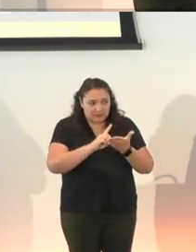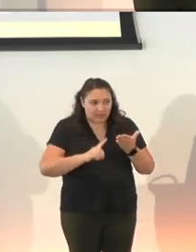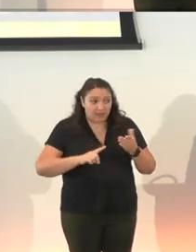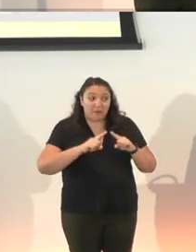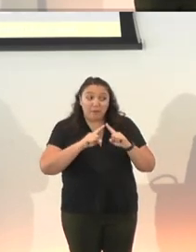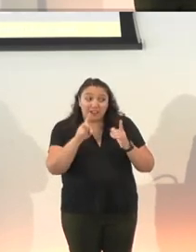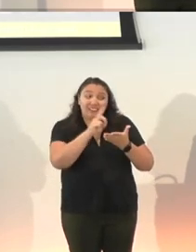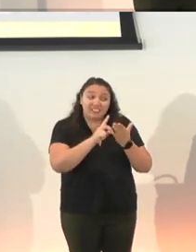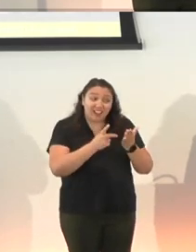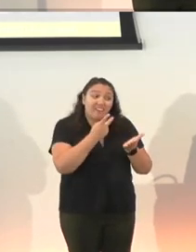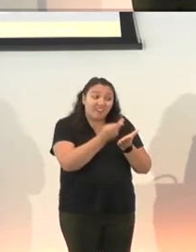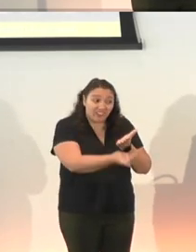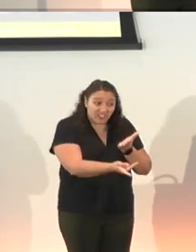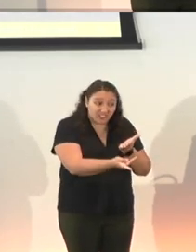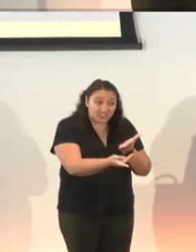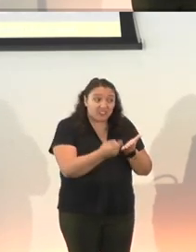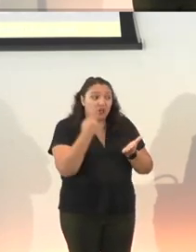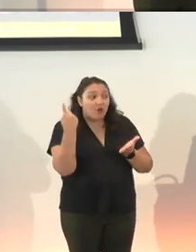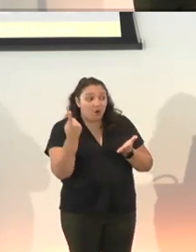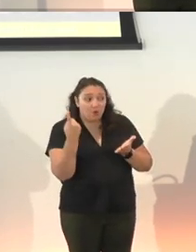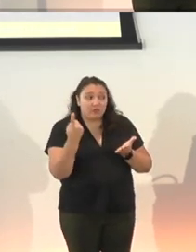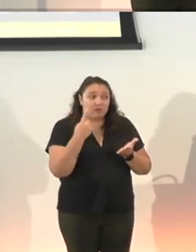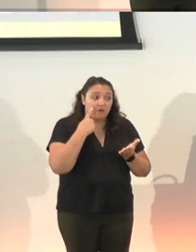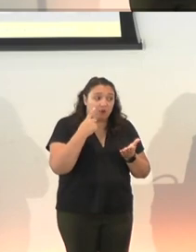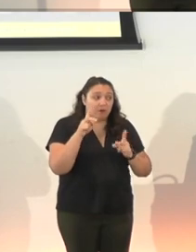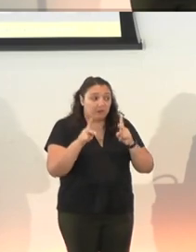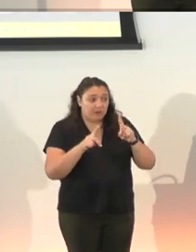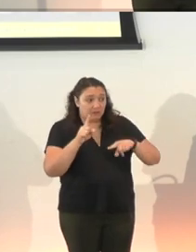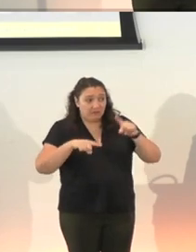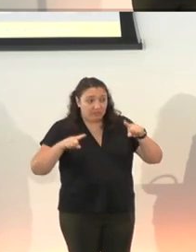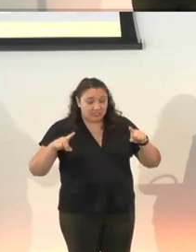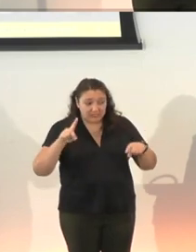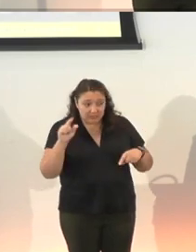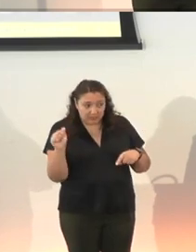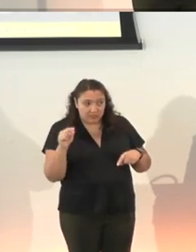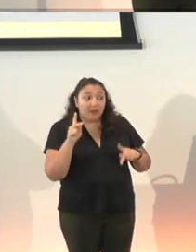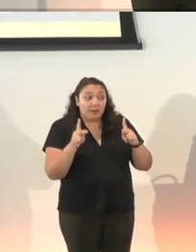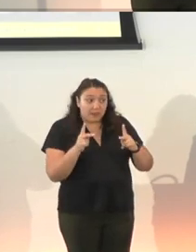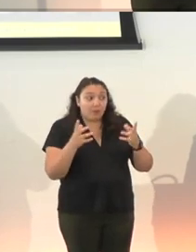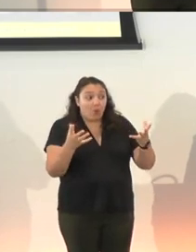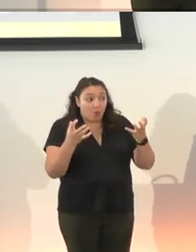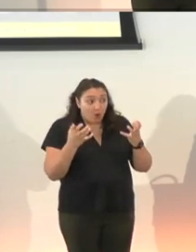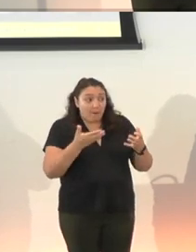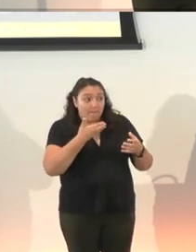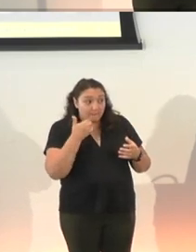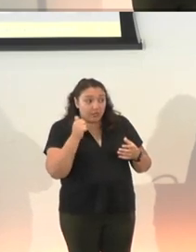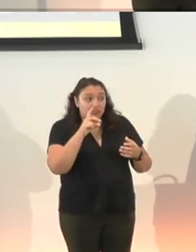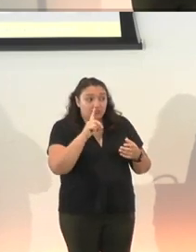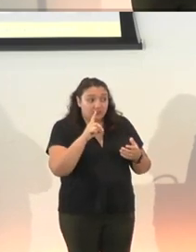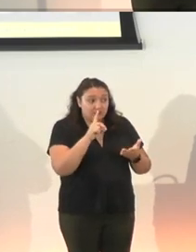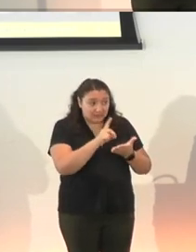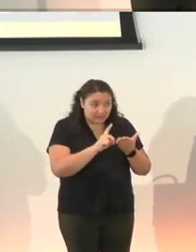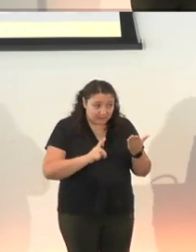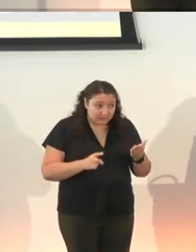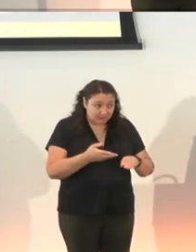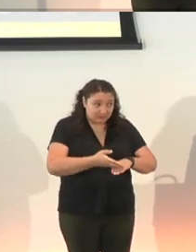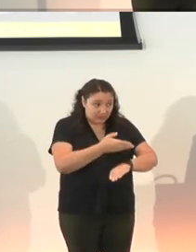different disabilities and access. So people do want better design and the consent challenges